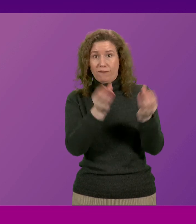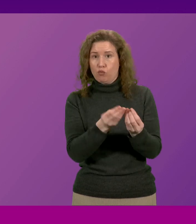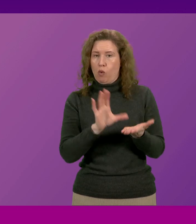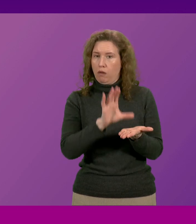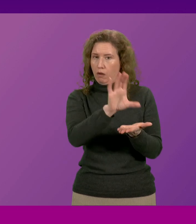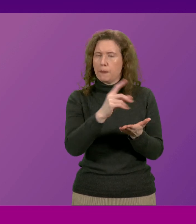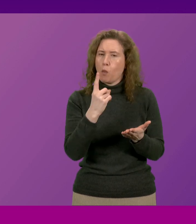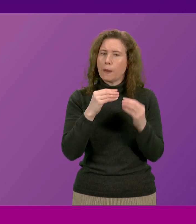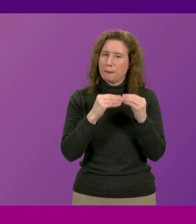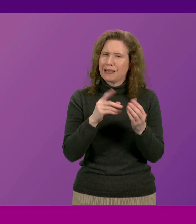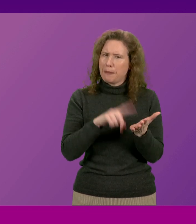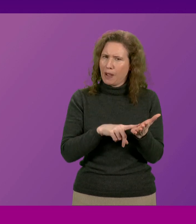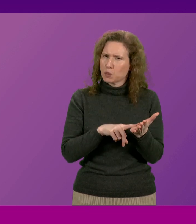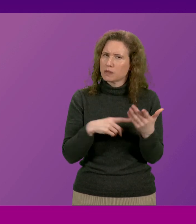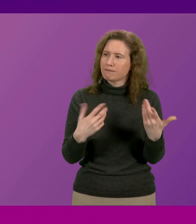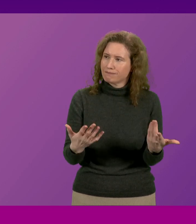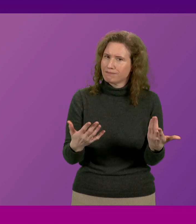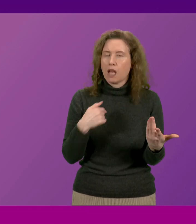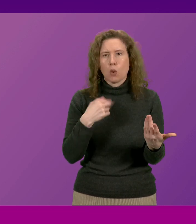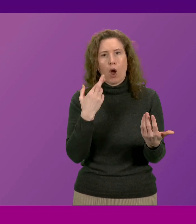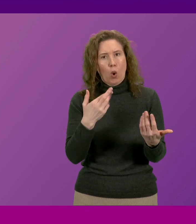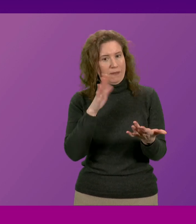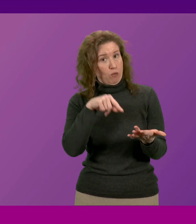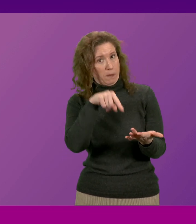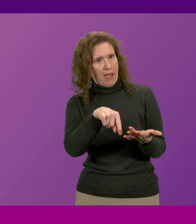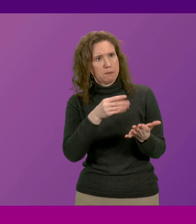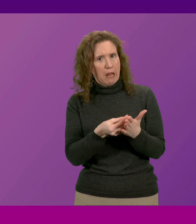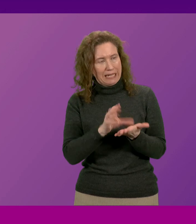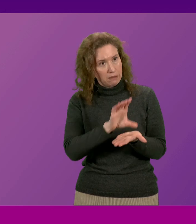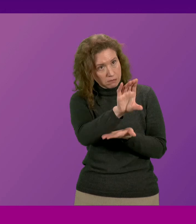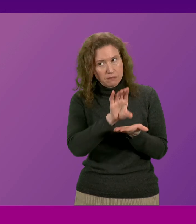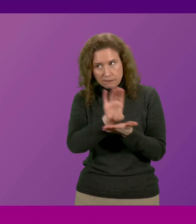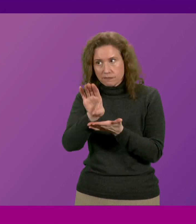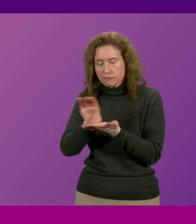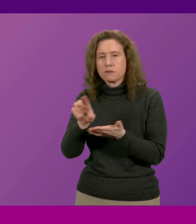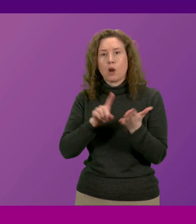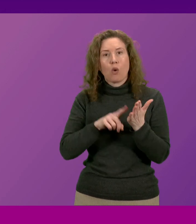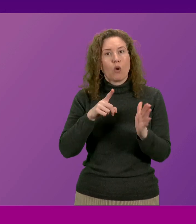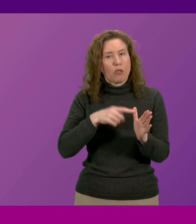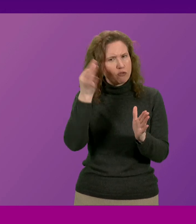£1 billion. I hope that, out of that, local authorities will be able to make measured